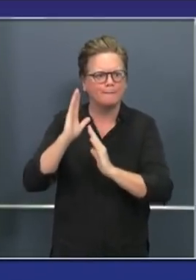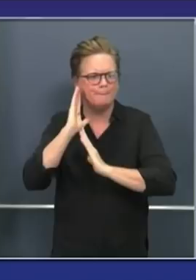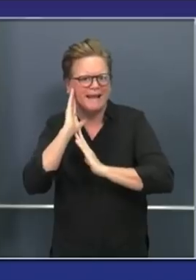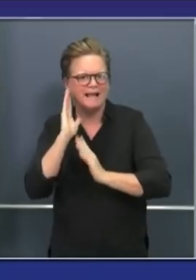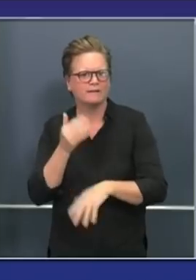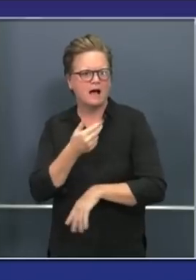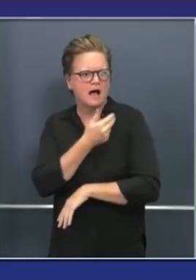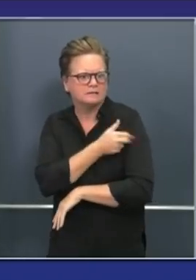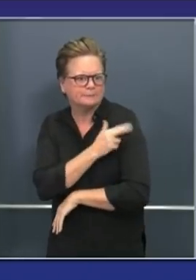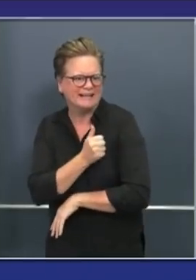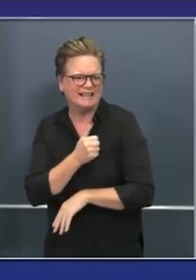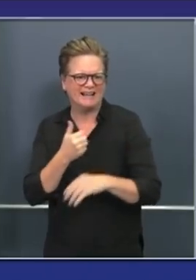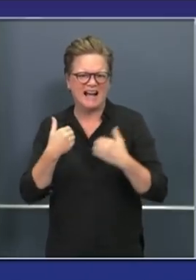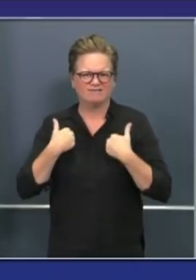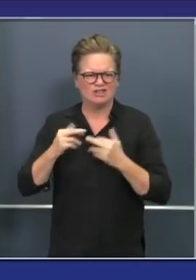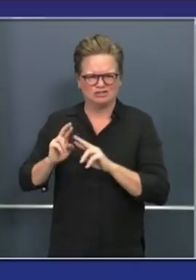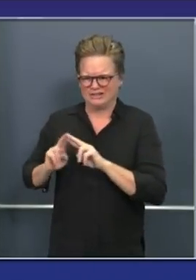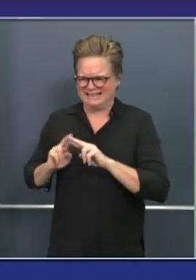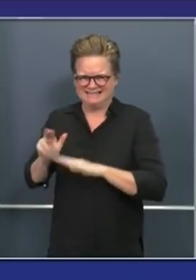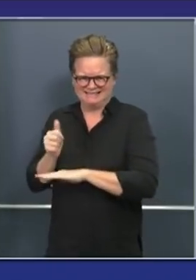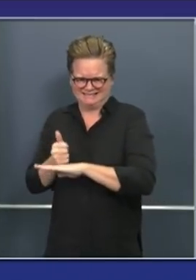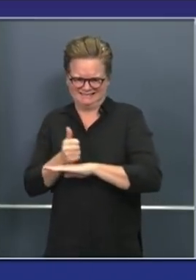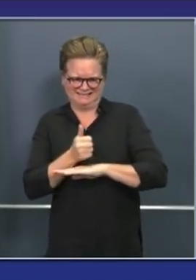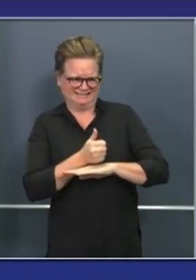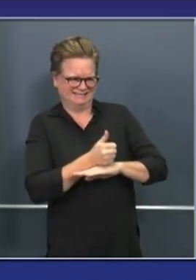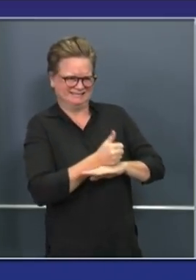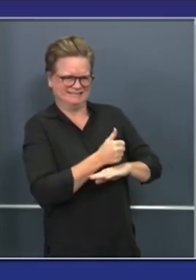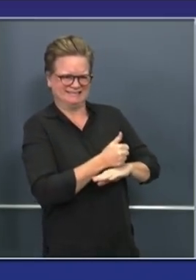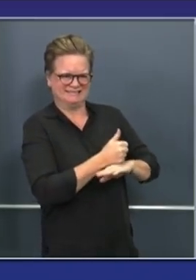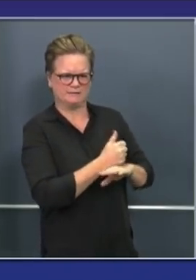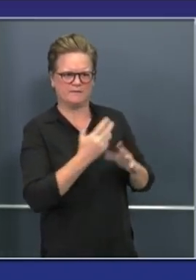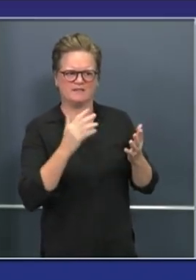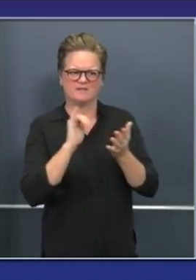REOPENING THE ECONOMY. WE NEVER MADE THE CASE THAT THE STAY-AT-HOME ORDER WAS A